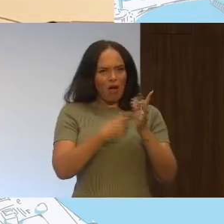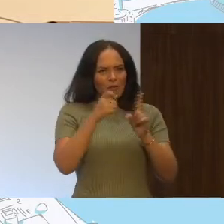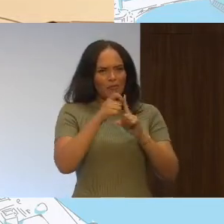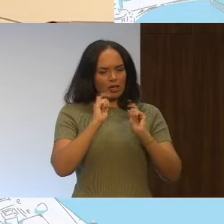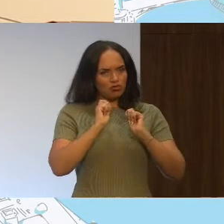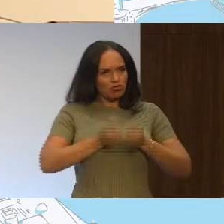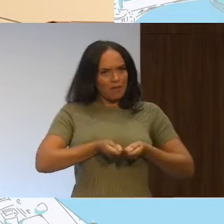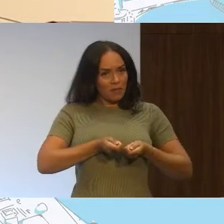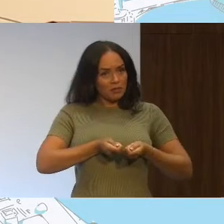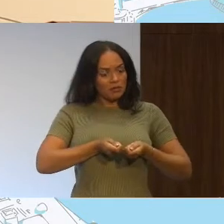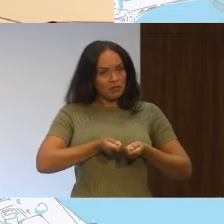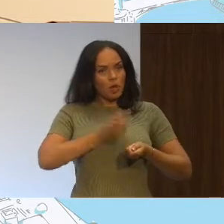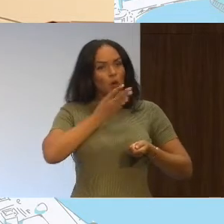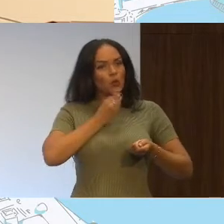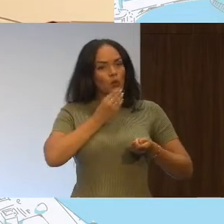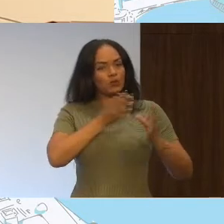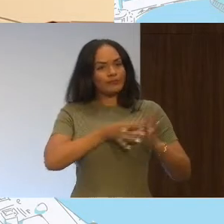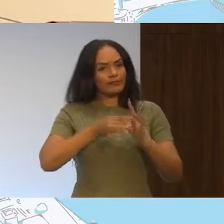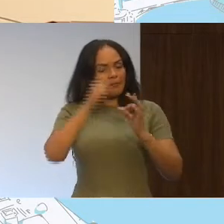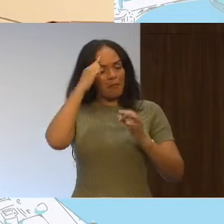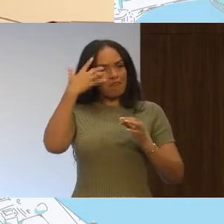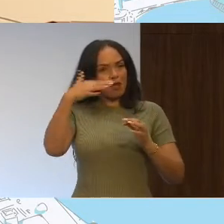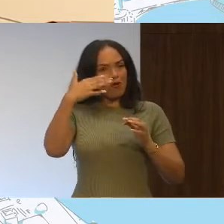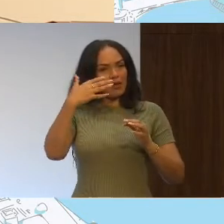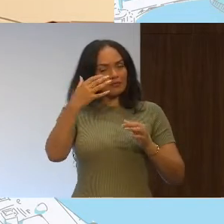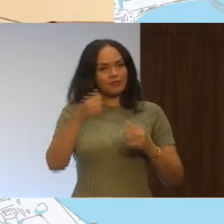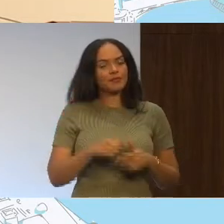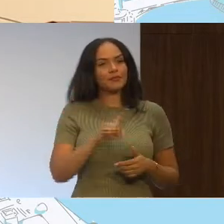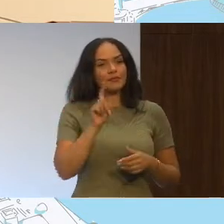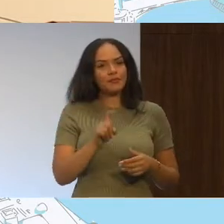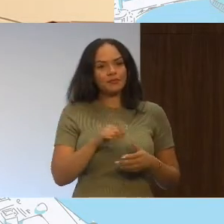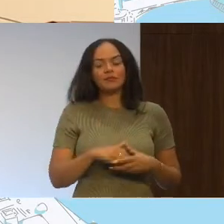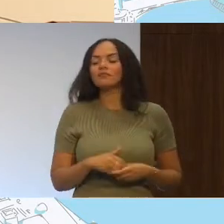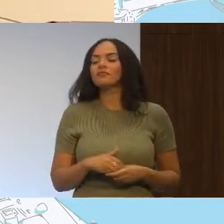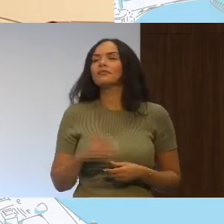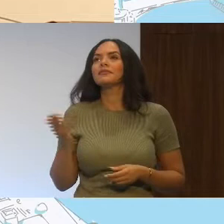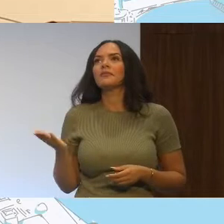That's a great question, actually. Well, there are some small studies,